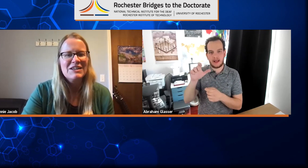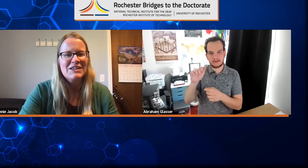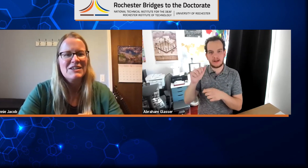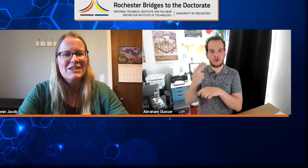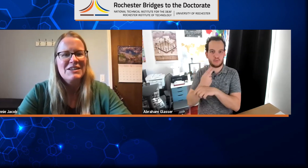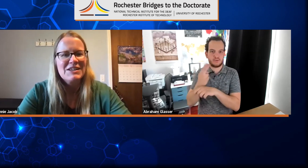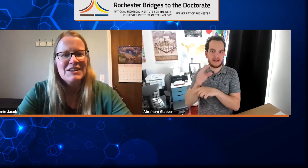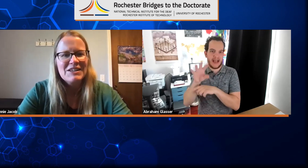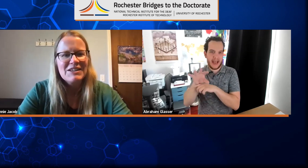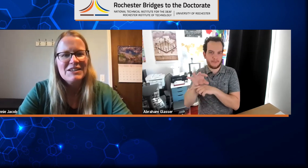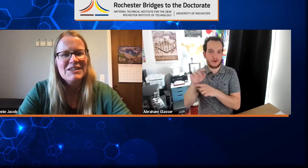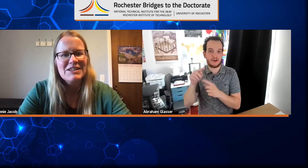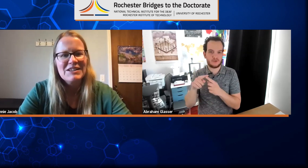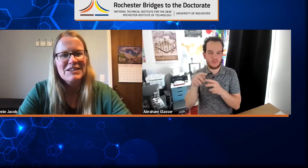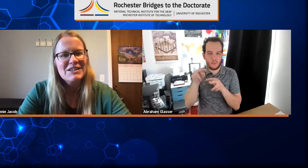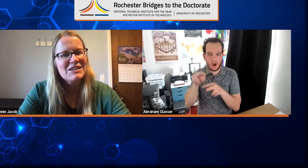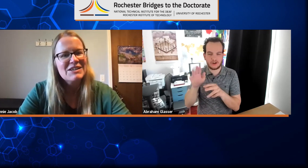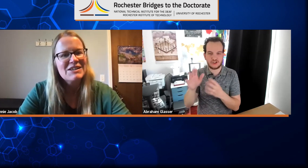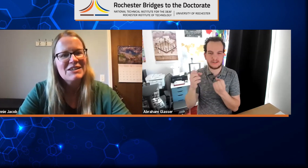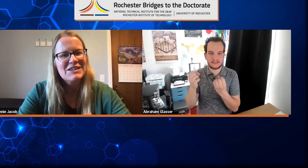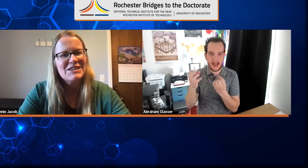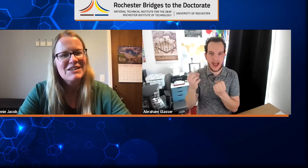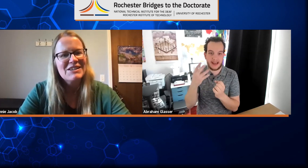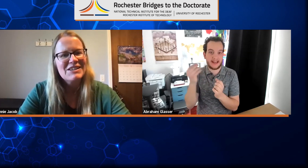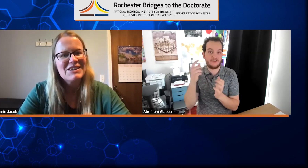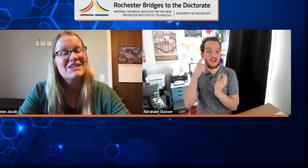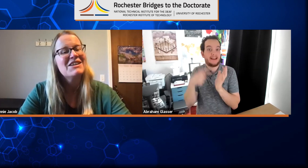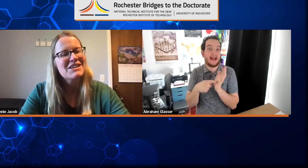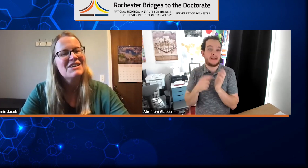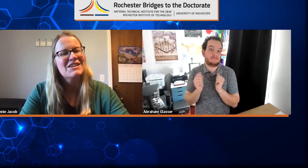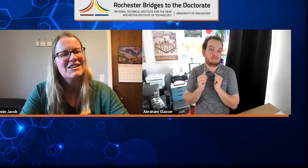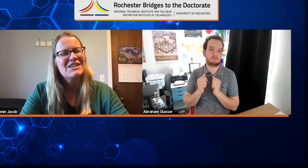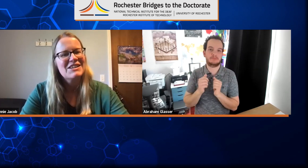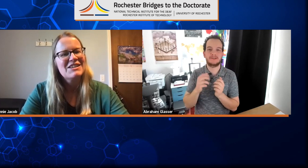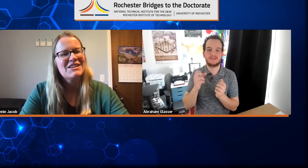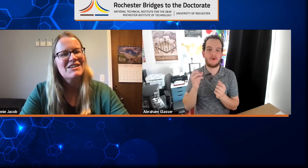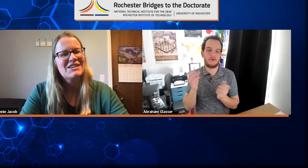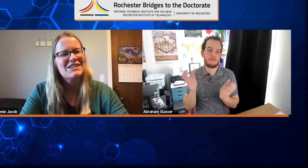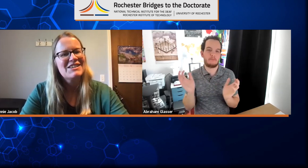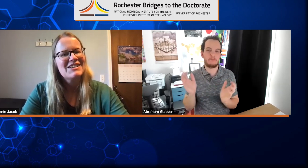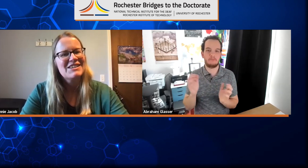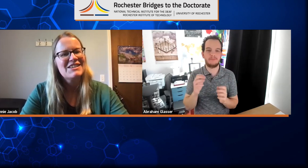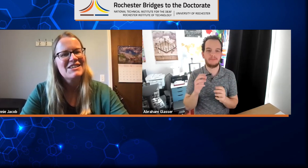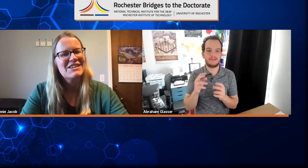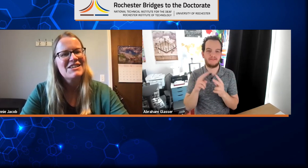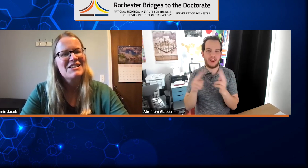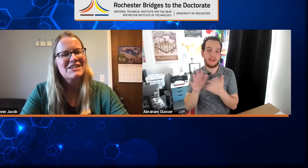We did tell the participant that we would be using the camera